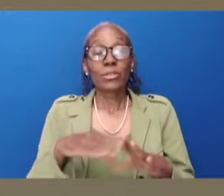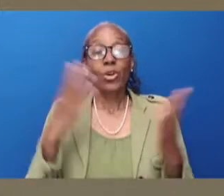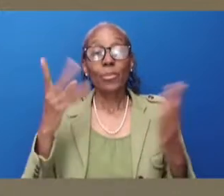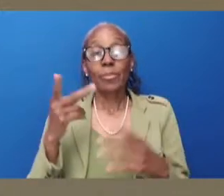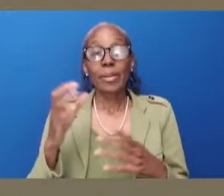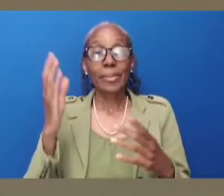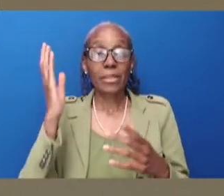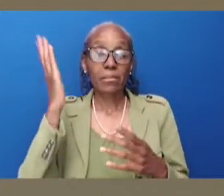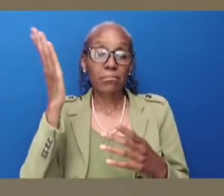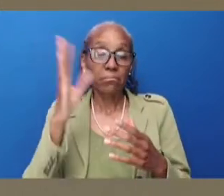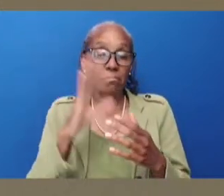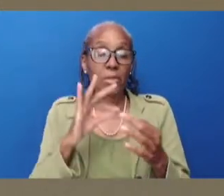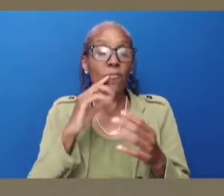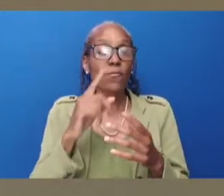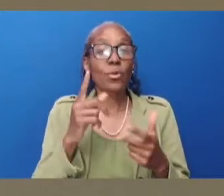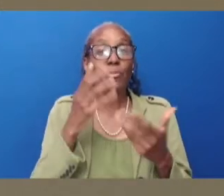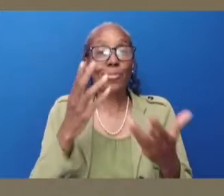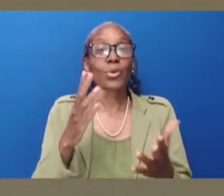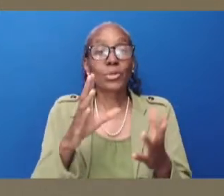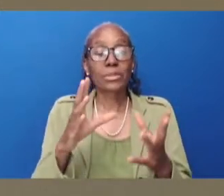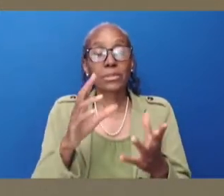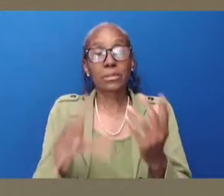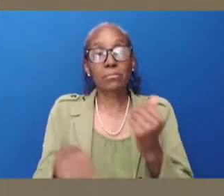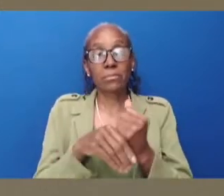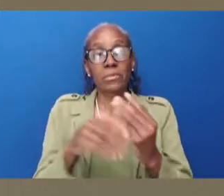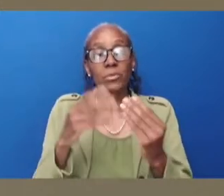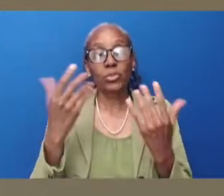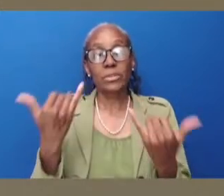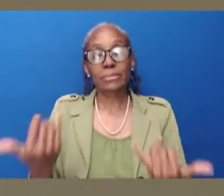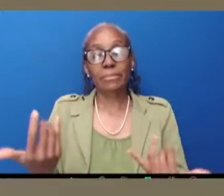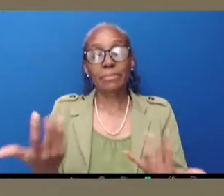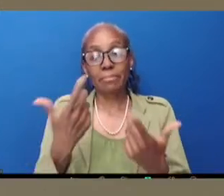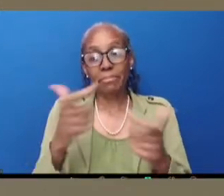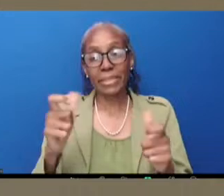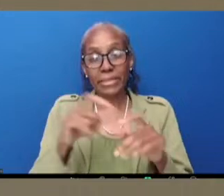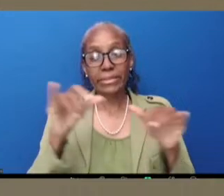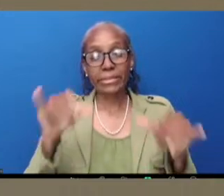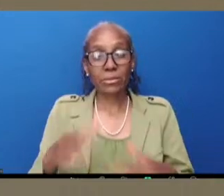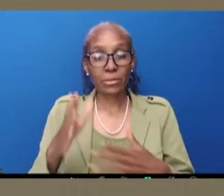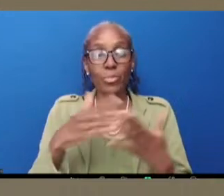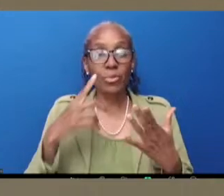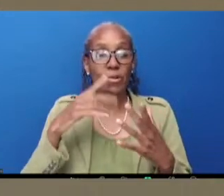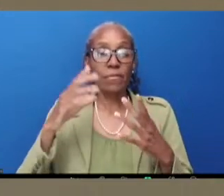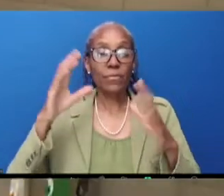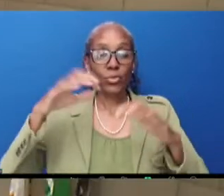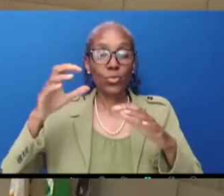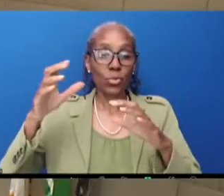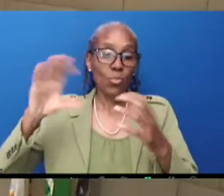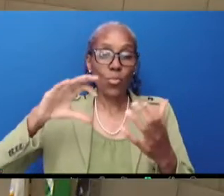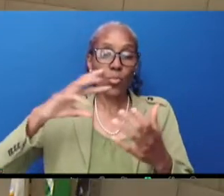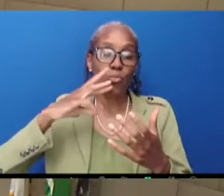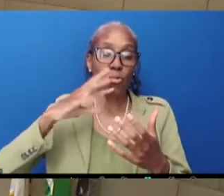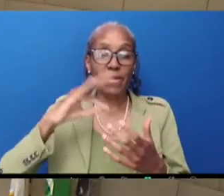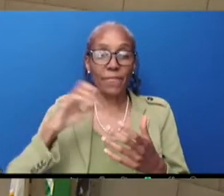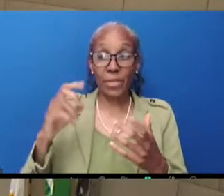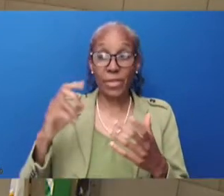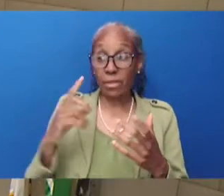OKAY. SO RIGHT NOW, MOST NEEDED TO OPEN THE PUBLIC HEARING ON